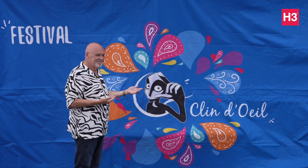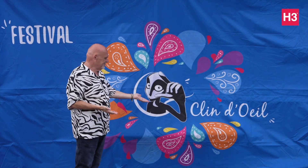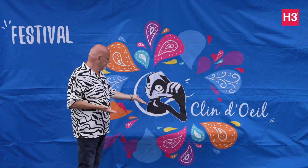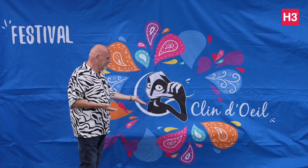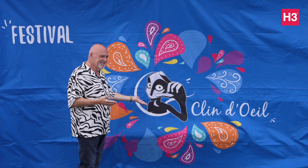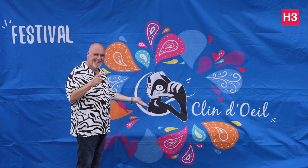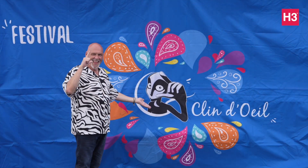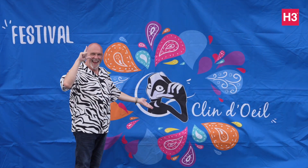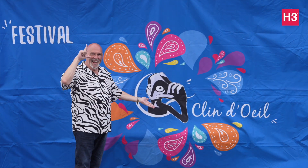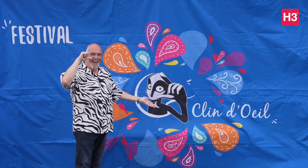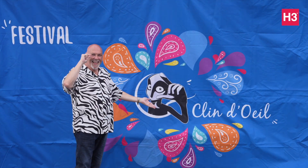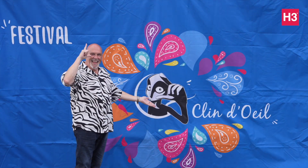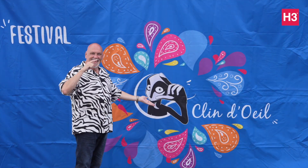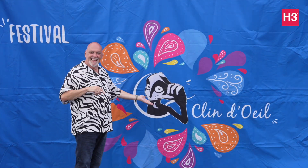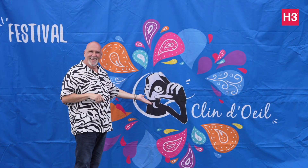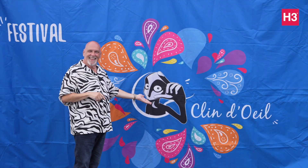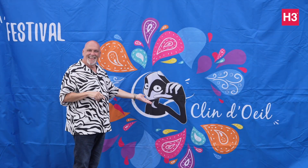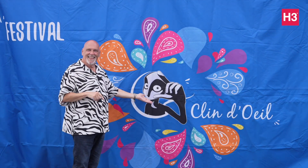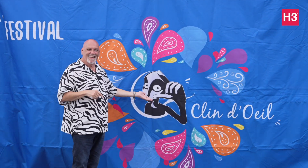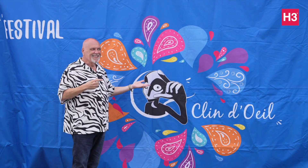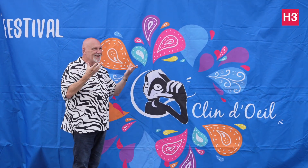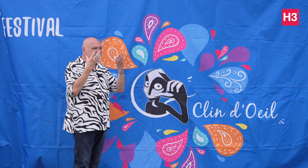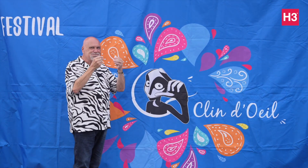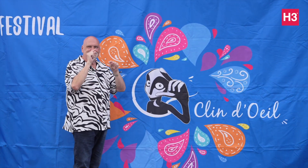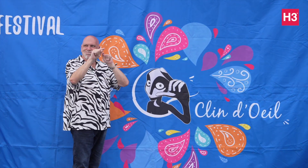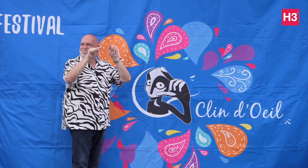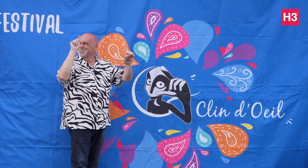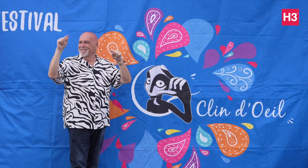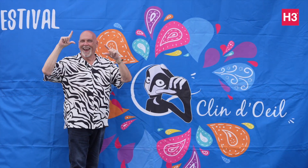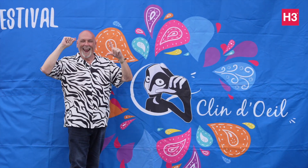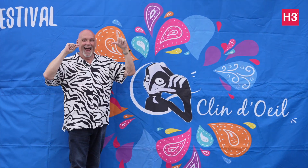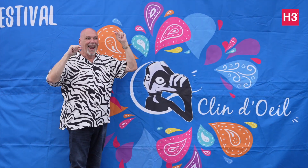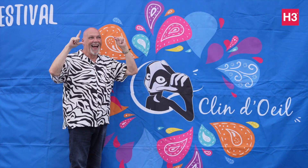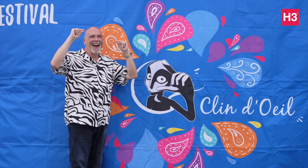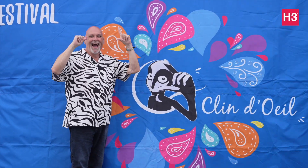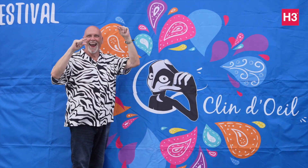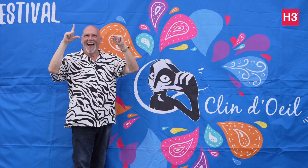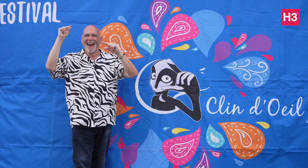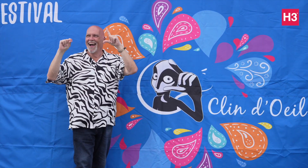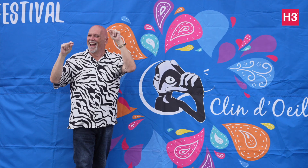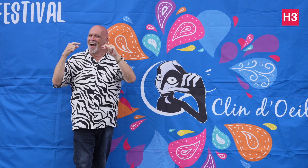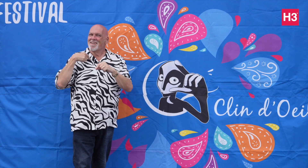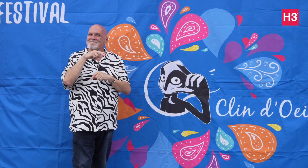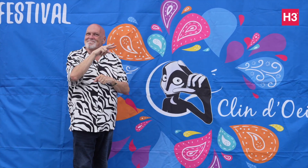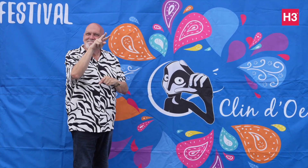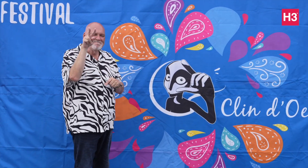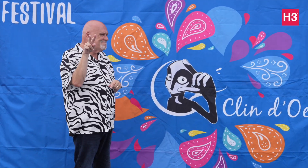[Anselmo]: This logo is everywhere!